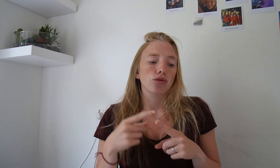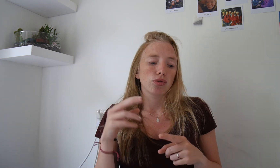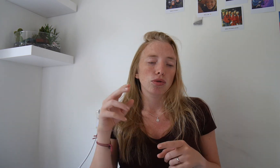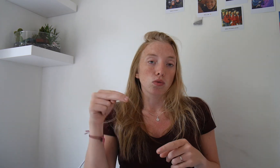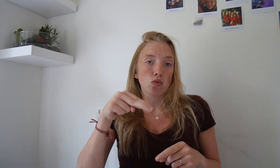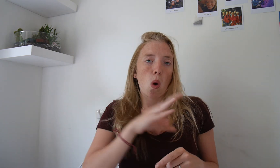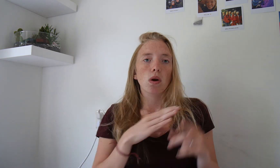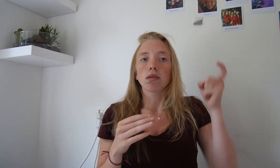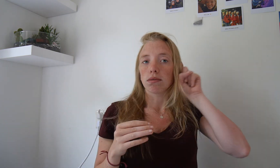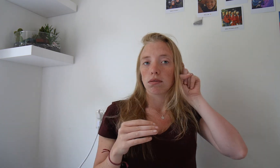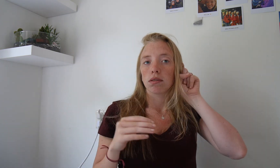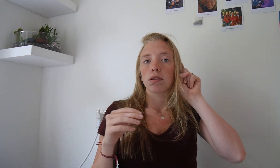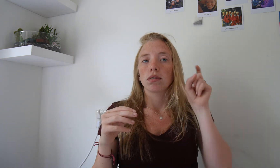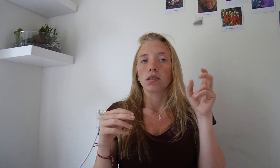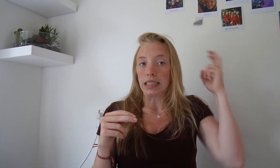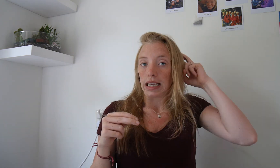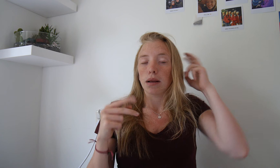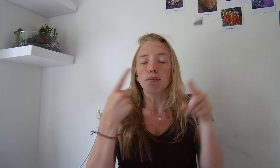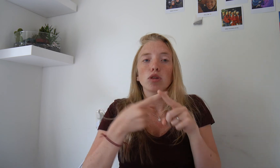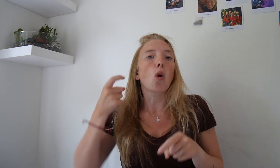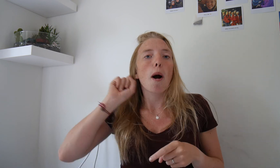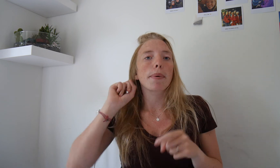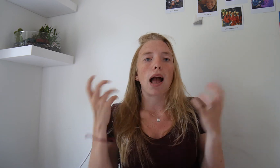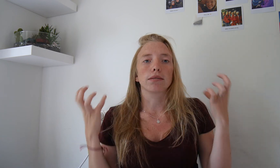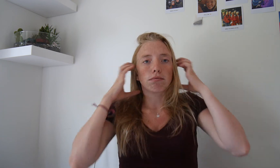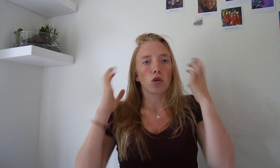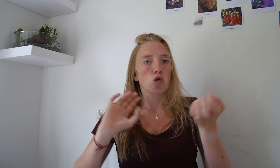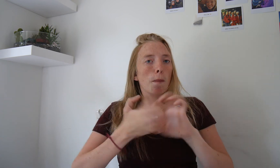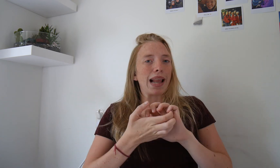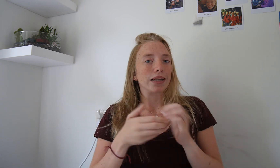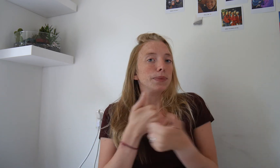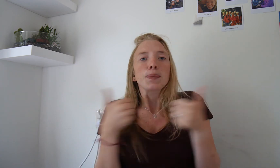I also wear hearing aid on the other side, in combination with my CI, and that works perfectly.